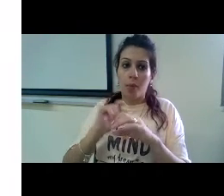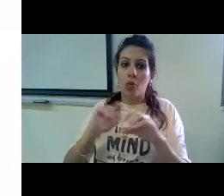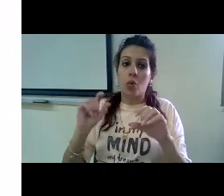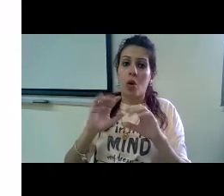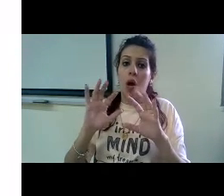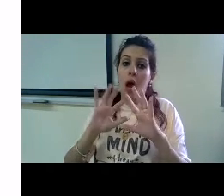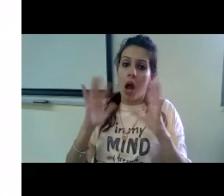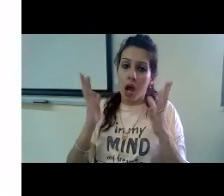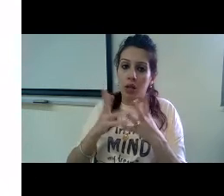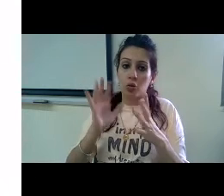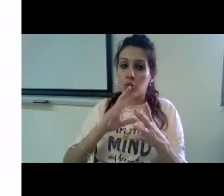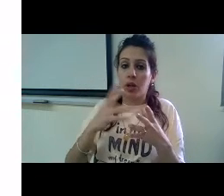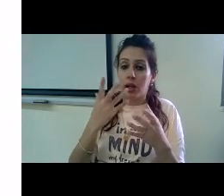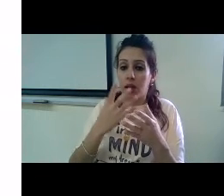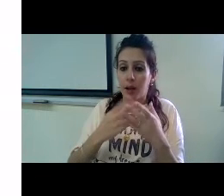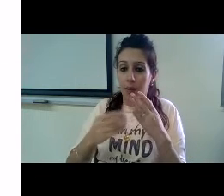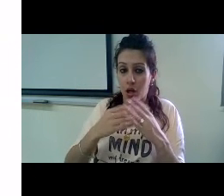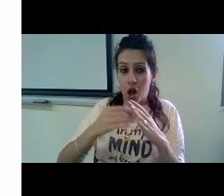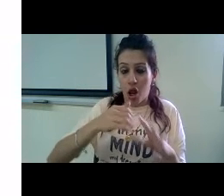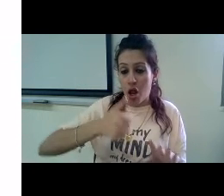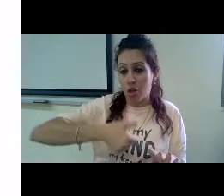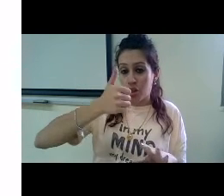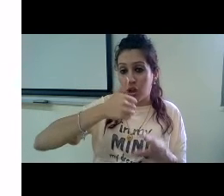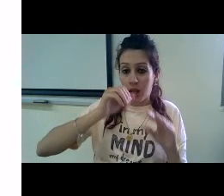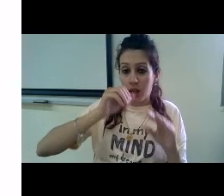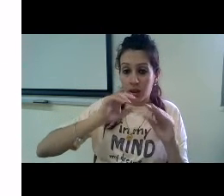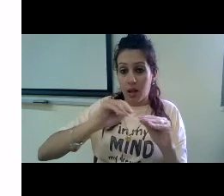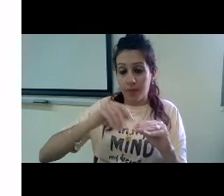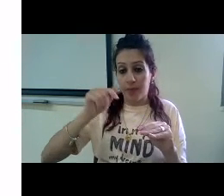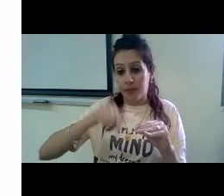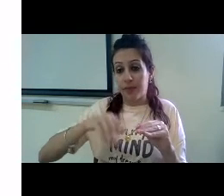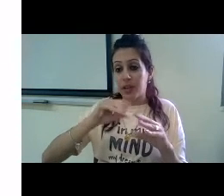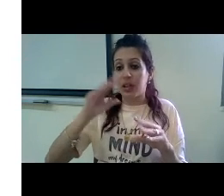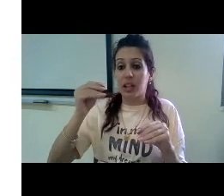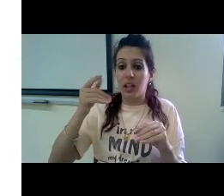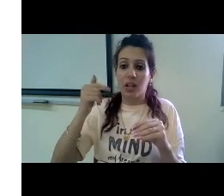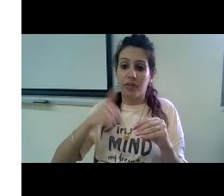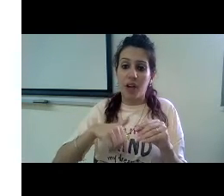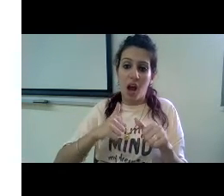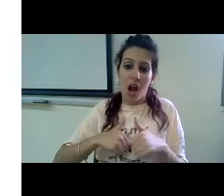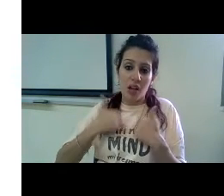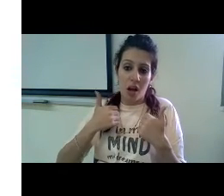So we can see from that like start to highlight the importance of family involvement.